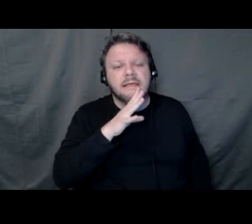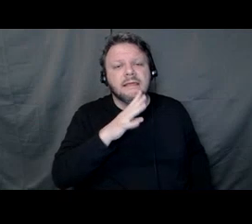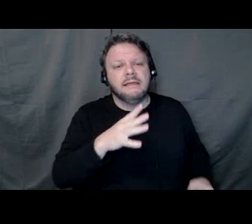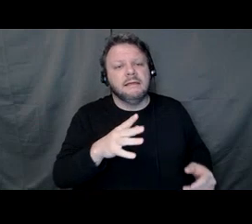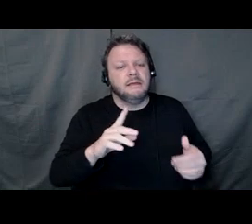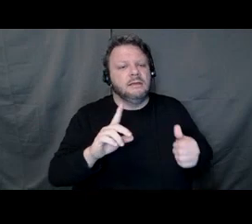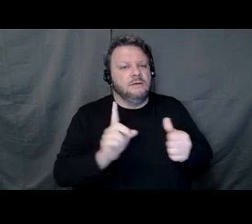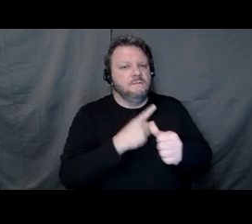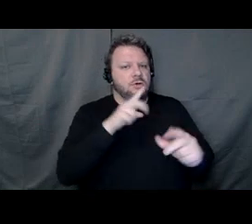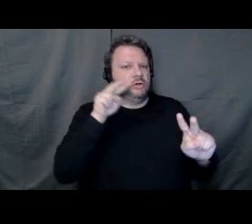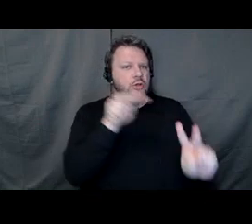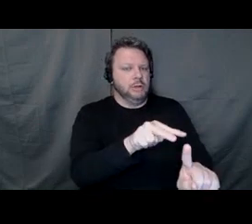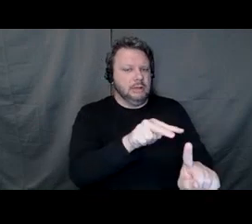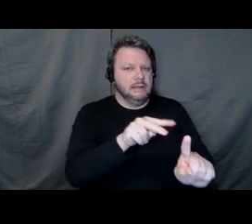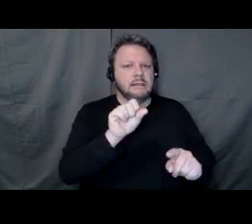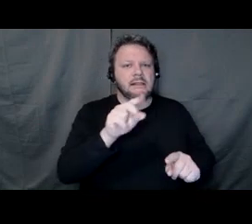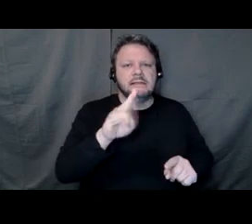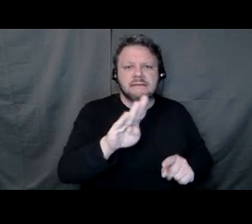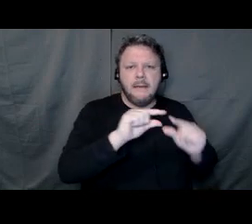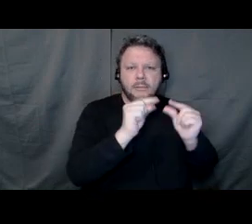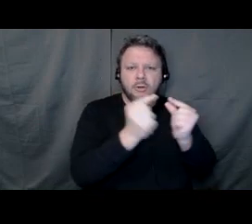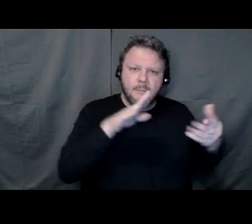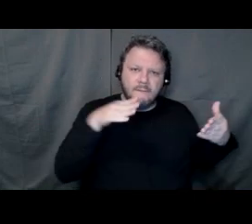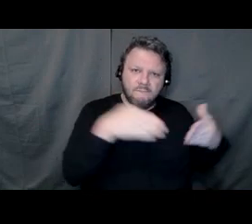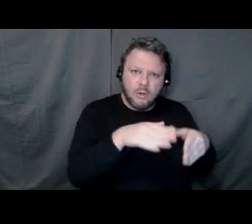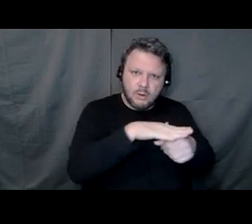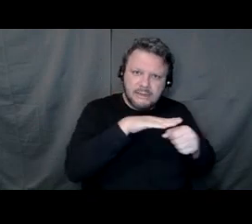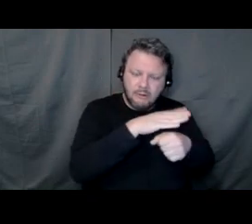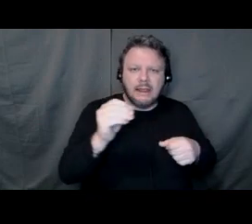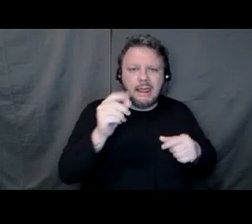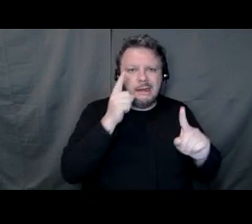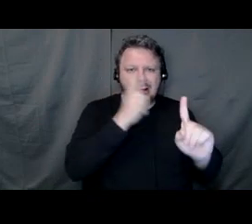just looking at our subgroups, focus areas and goals,